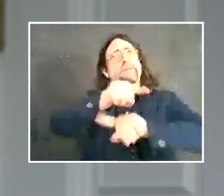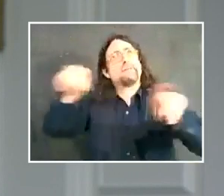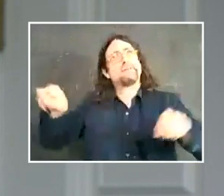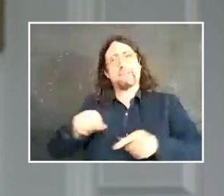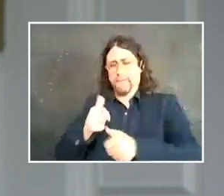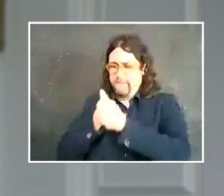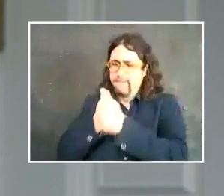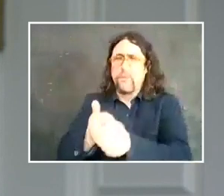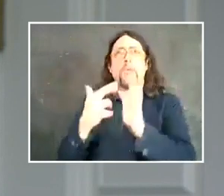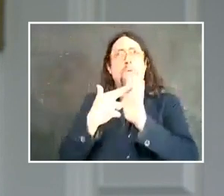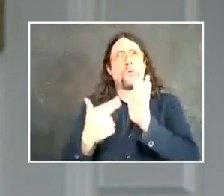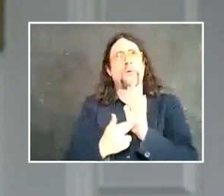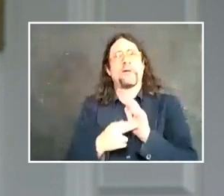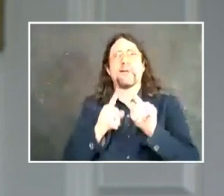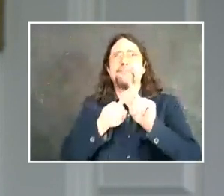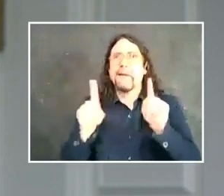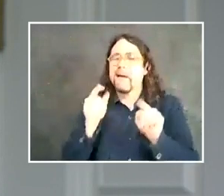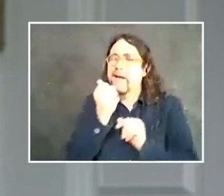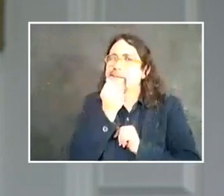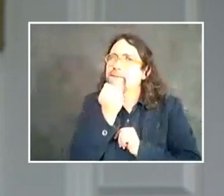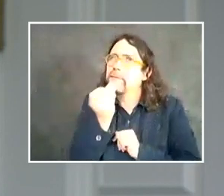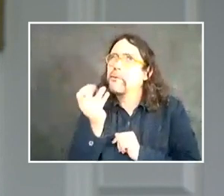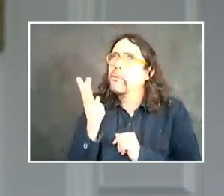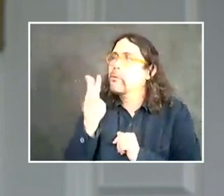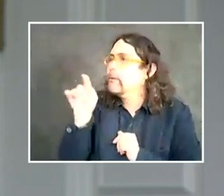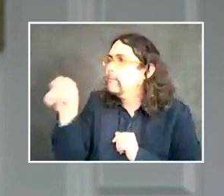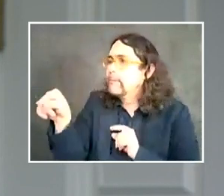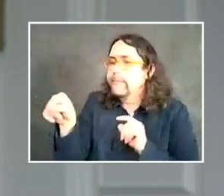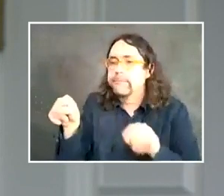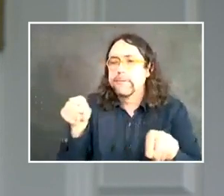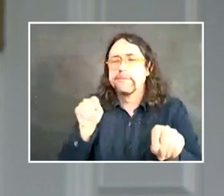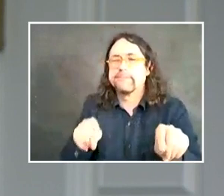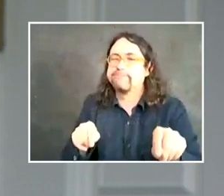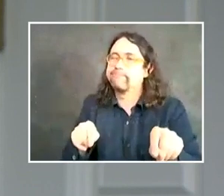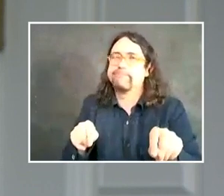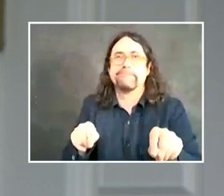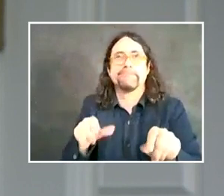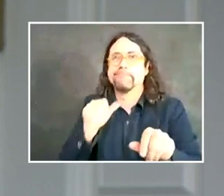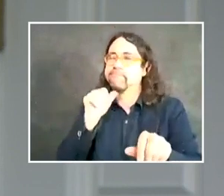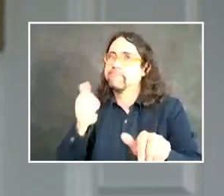COMPLIANT. BUT THERE HAS BEEN A COUPLE INCIDENTS THAT WERE NOT. SO CONTINGENCY PLANS WERE PUT